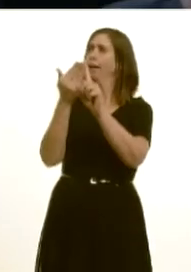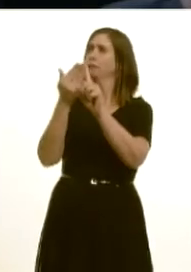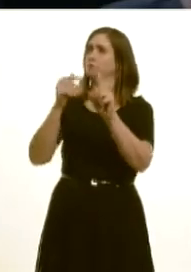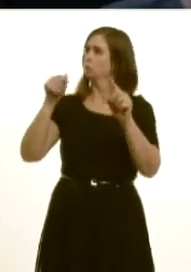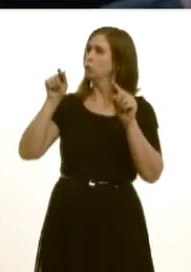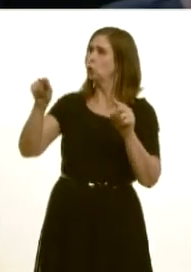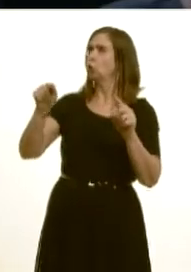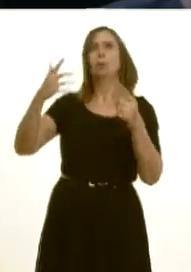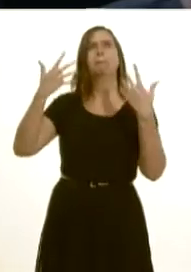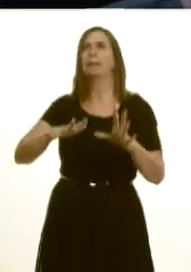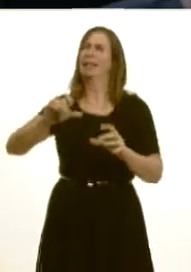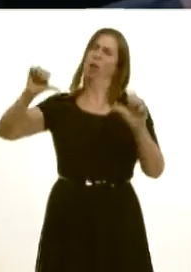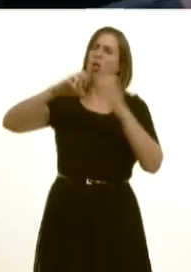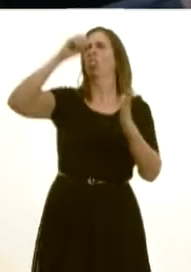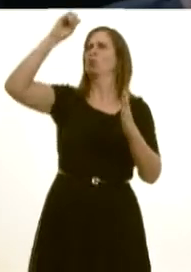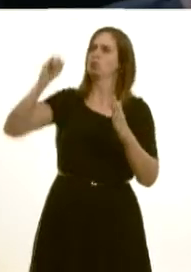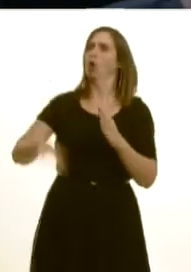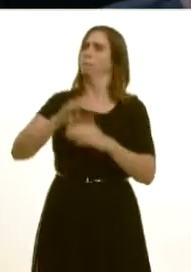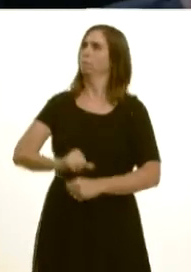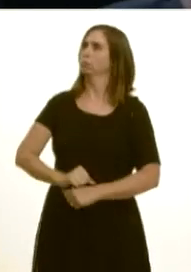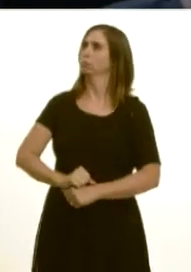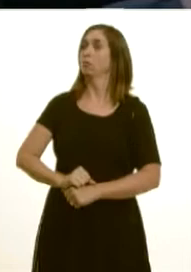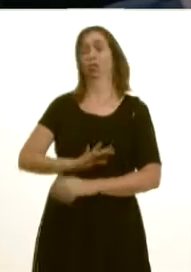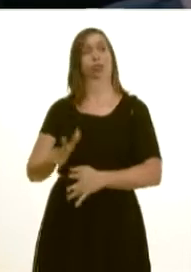Chamber has been ditched—although perhaps we should not be surprised, given that your